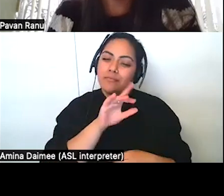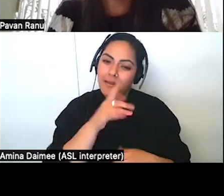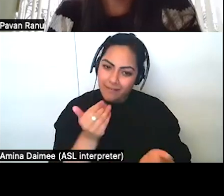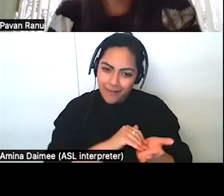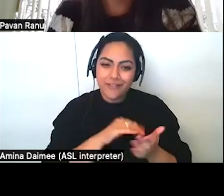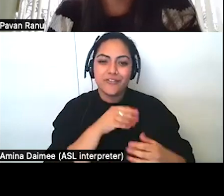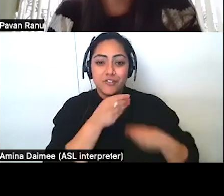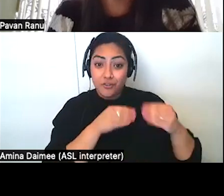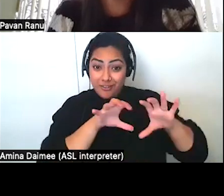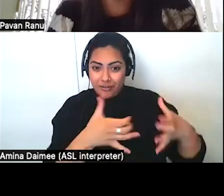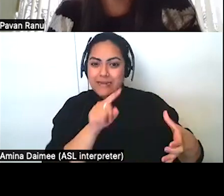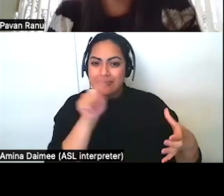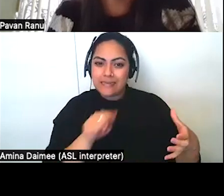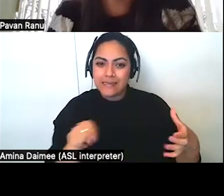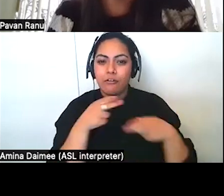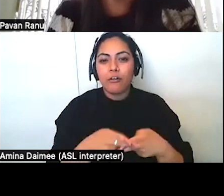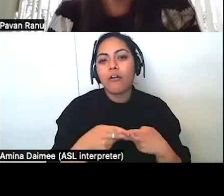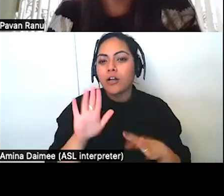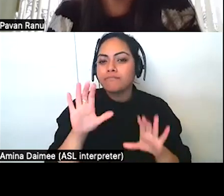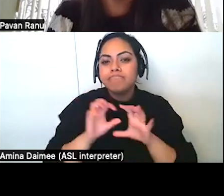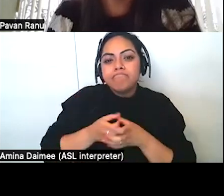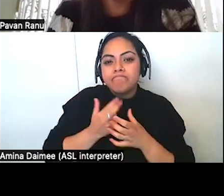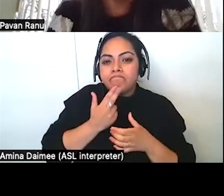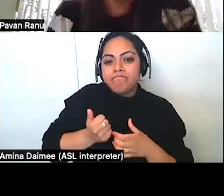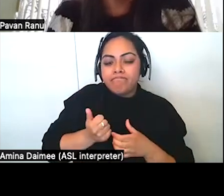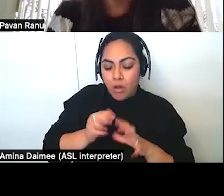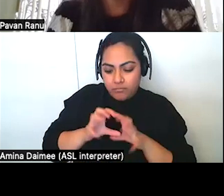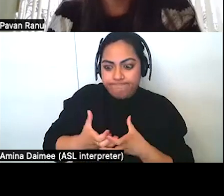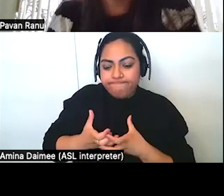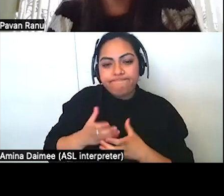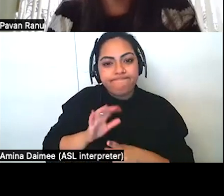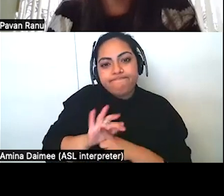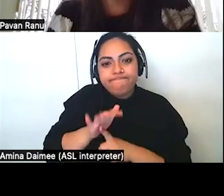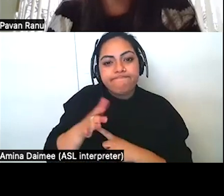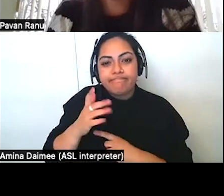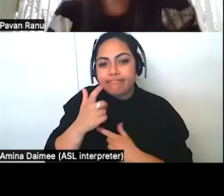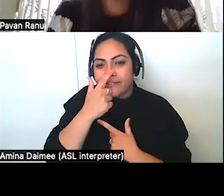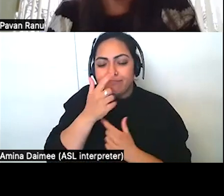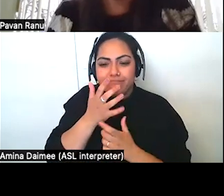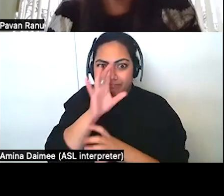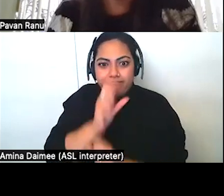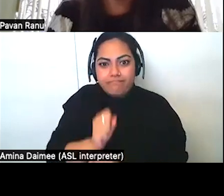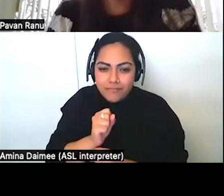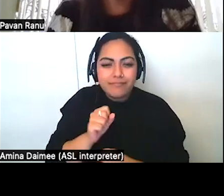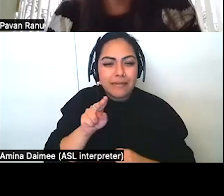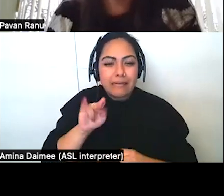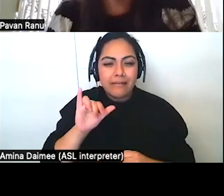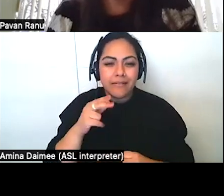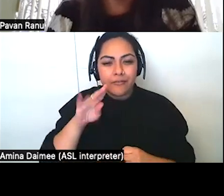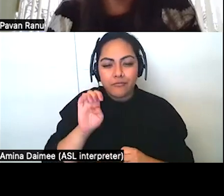And there are currently 155 aesthetics which I was surprised to learn. But